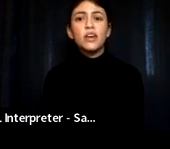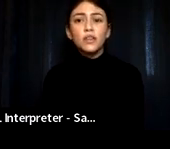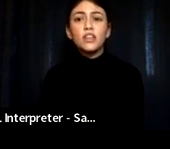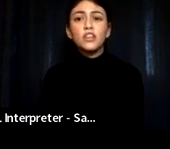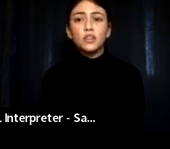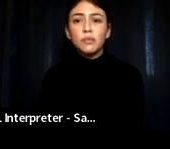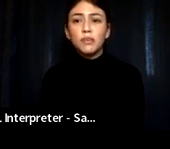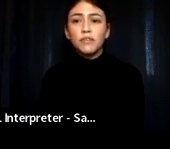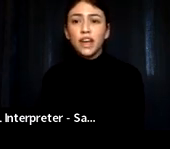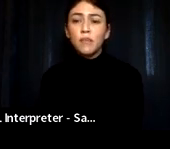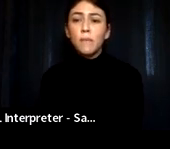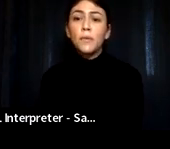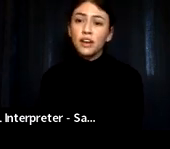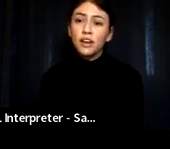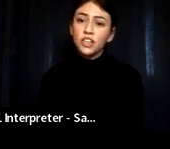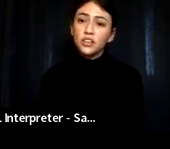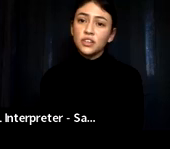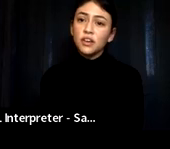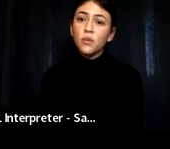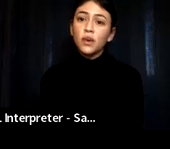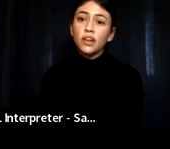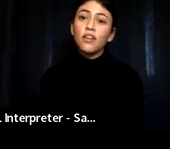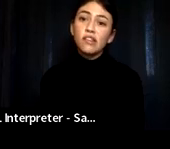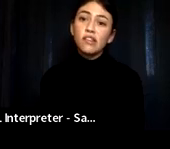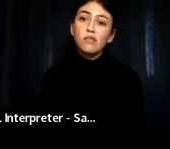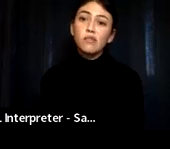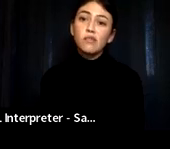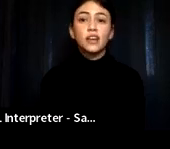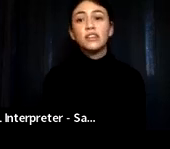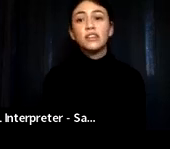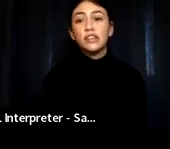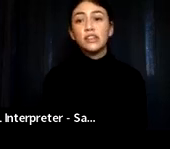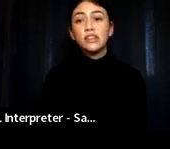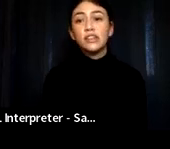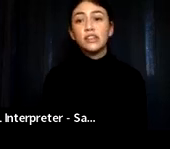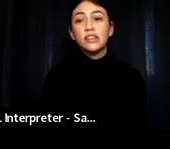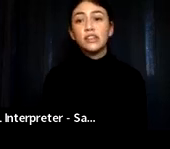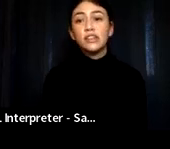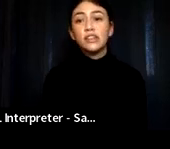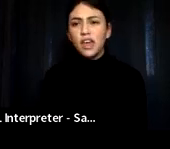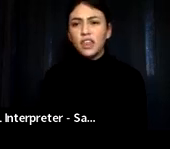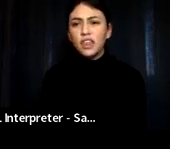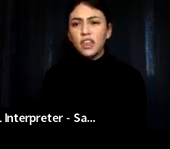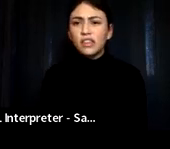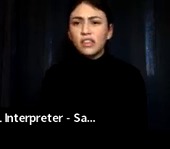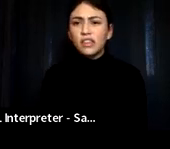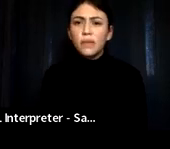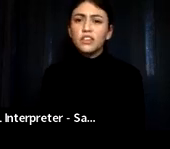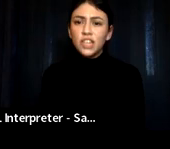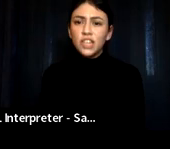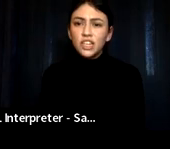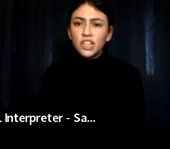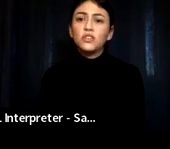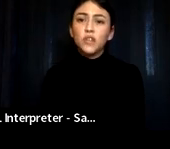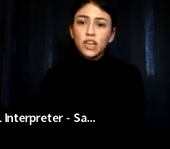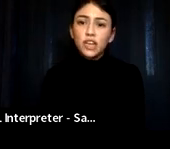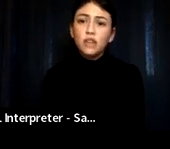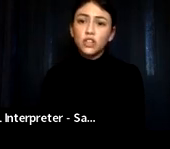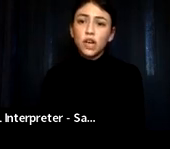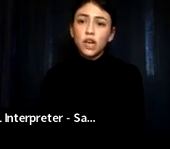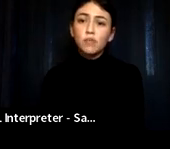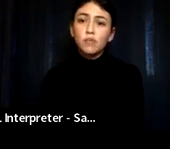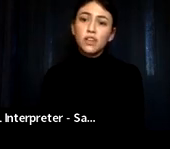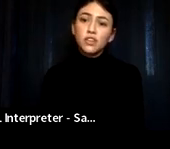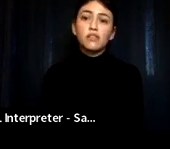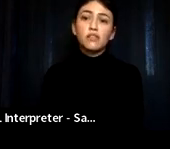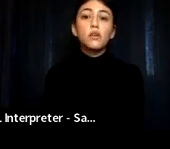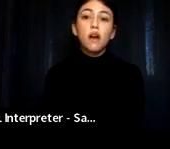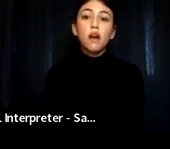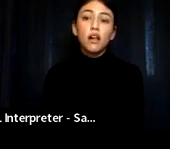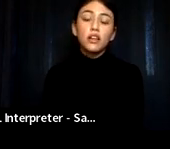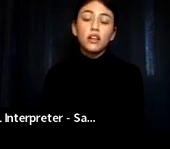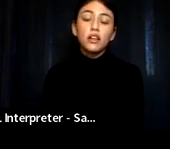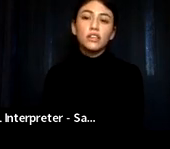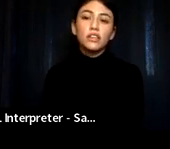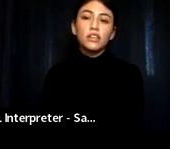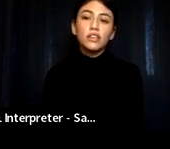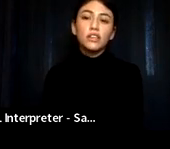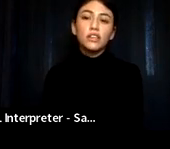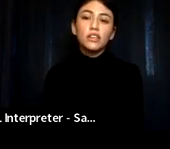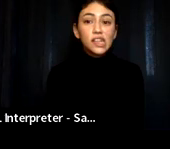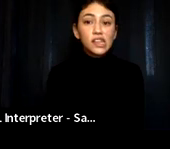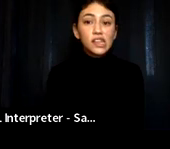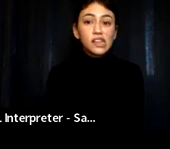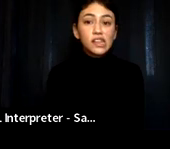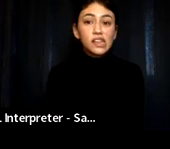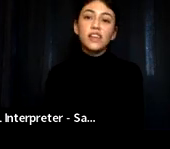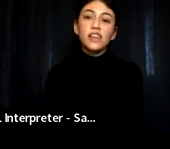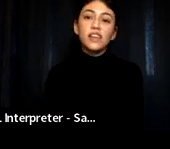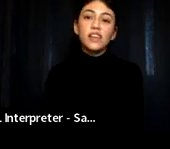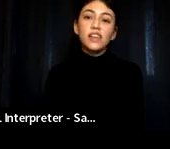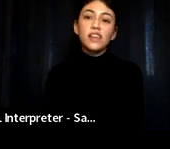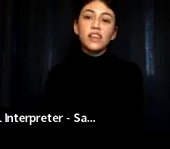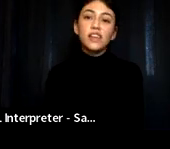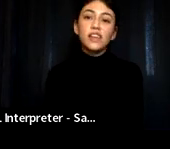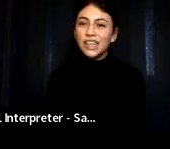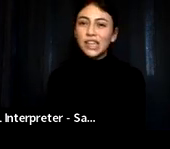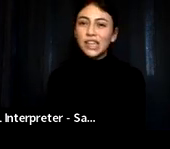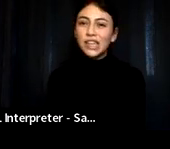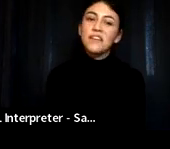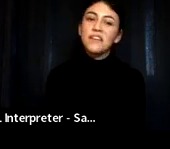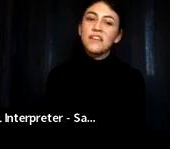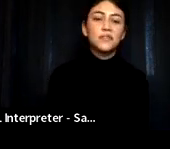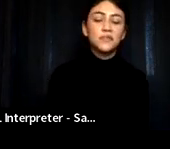So they really should be providing more education on what all these specific disabilities need, which is why I think there needs to be better education and training and workshops to make sure that there's more knowledge about the types of services that exist and that are needed and that the limited list that we have now.